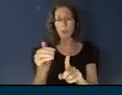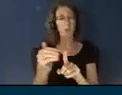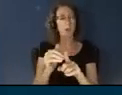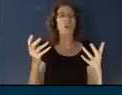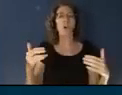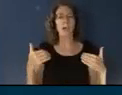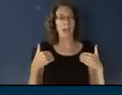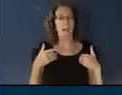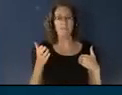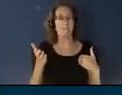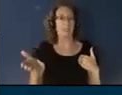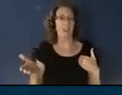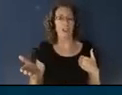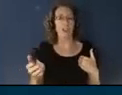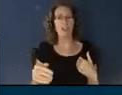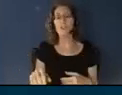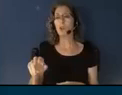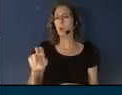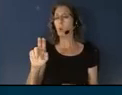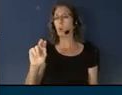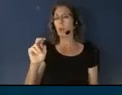Mighty Network. So if you turn off the notifications but just make sure